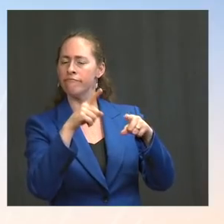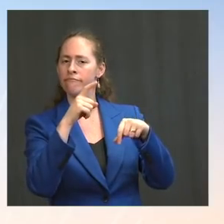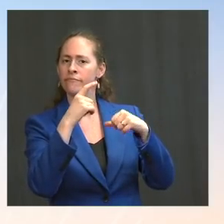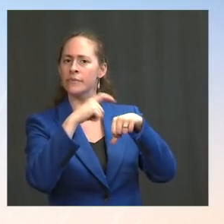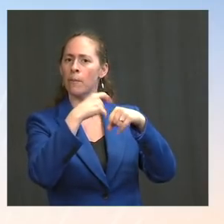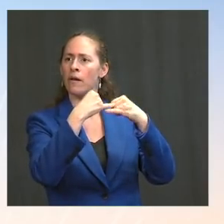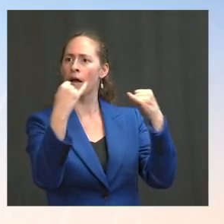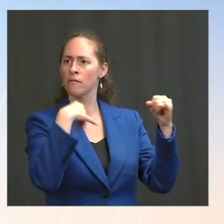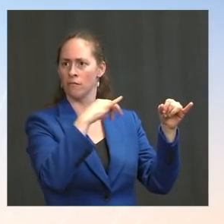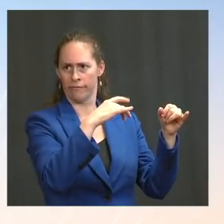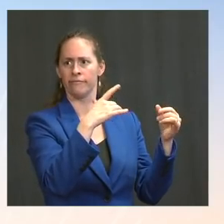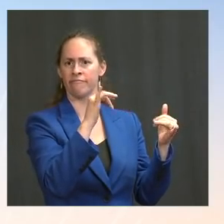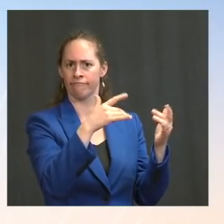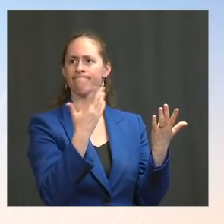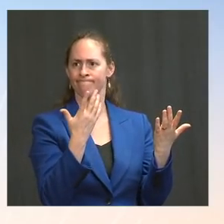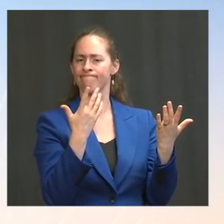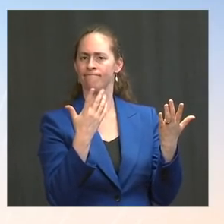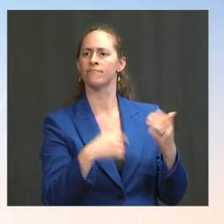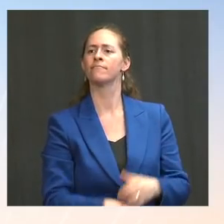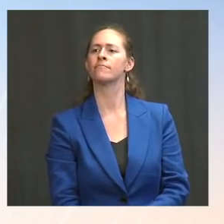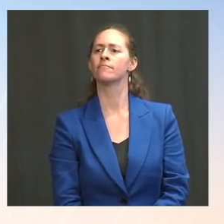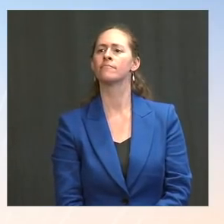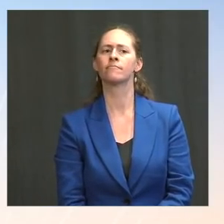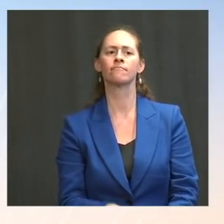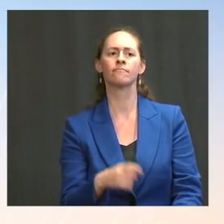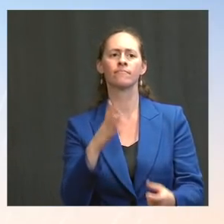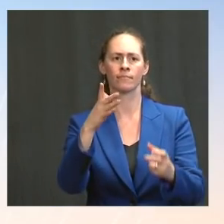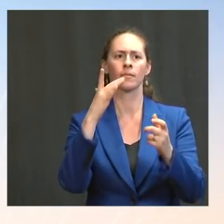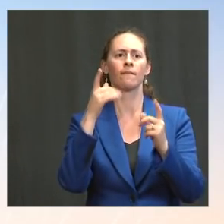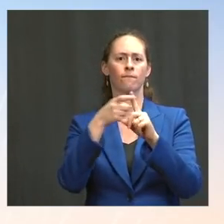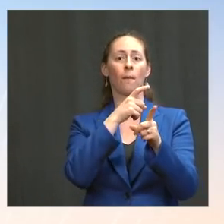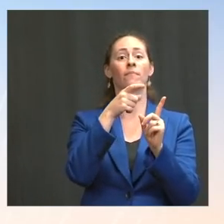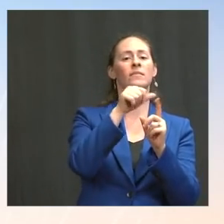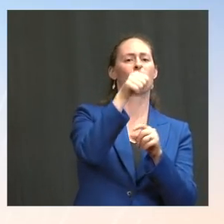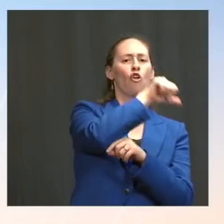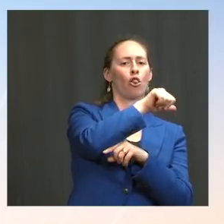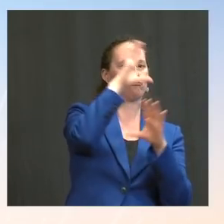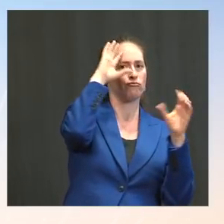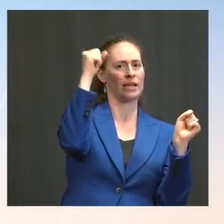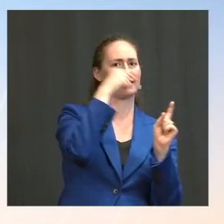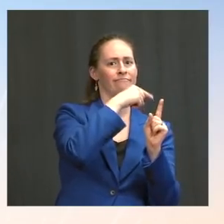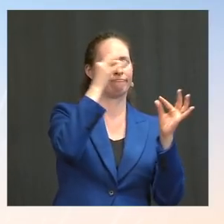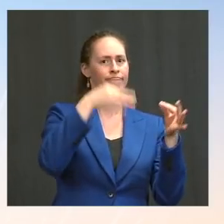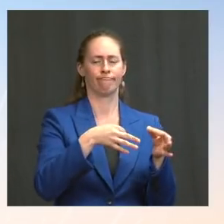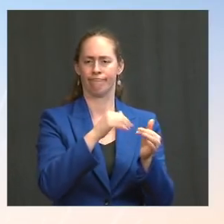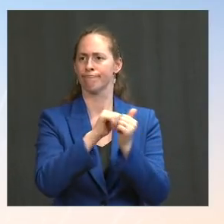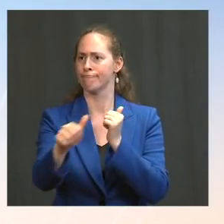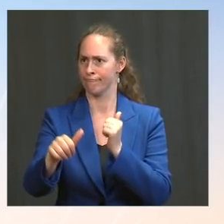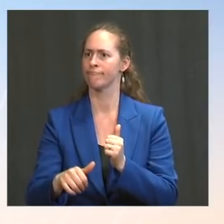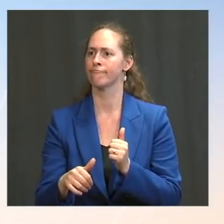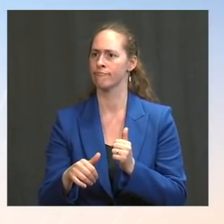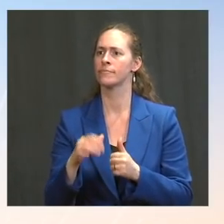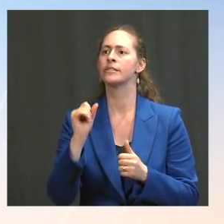Also, when he came into office, we had the lowest number of U.S. and partner forces in Afghanistan since the early days of the war; an agreement, as I note --